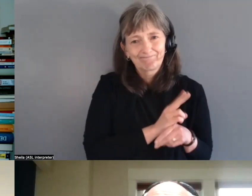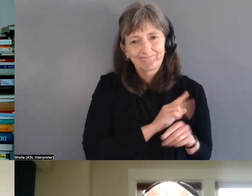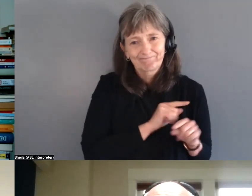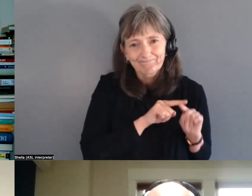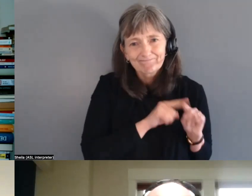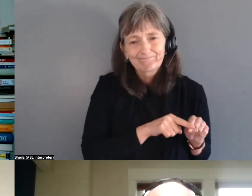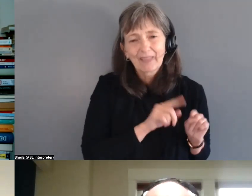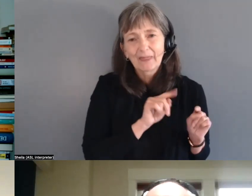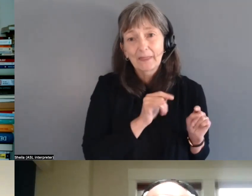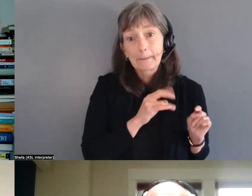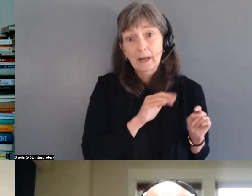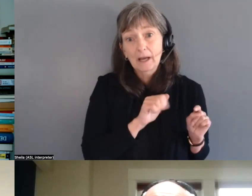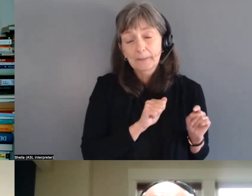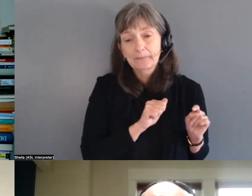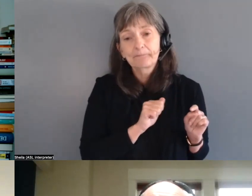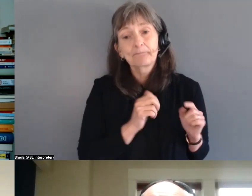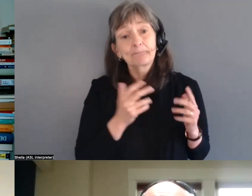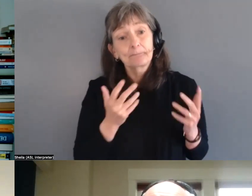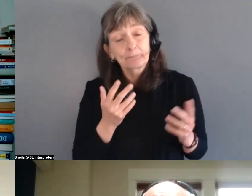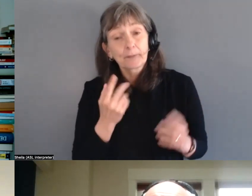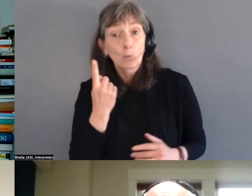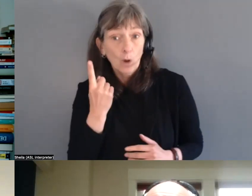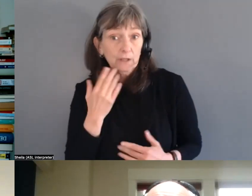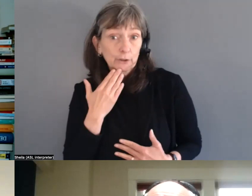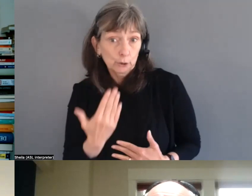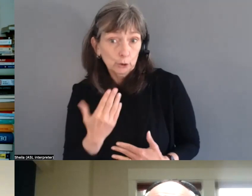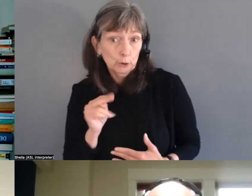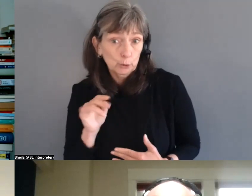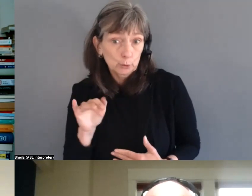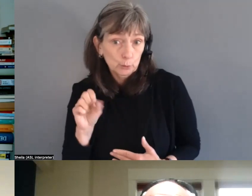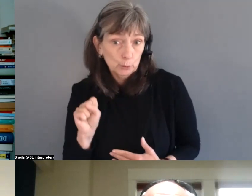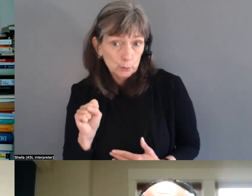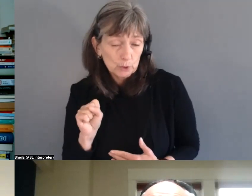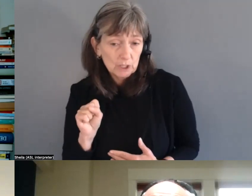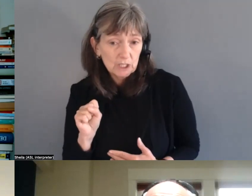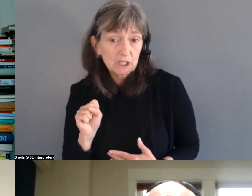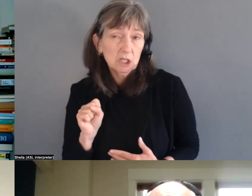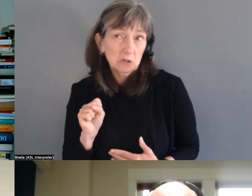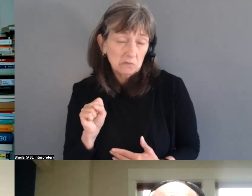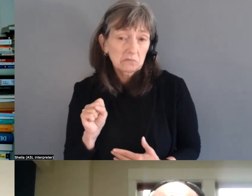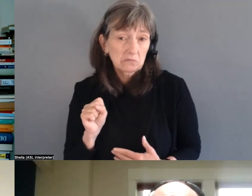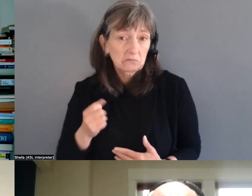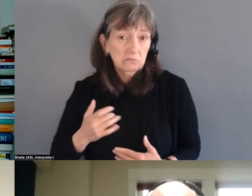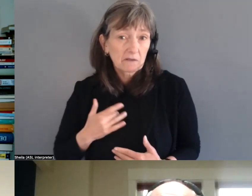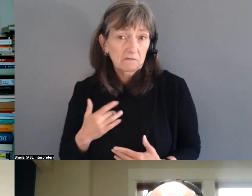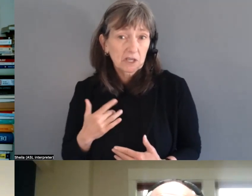There is good news and I think this will be changing, as I have heard within committees.